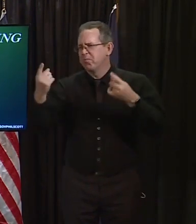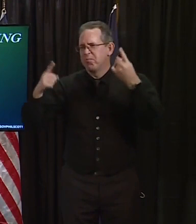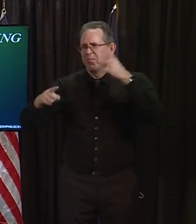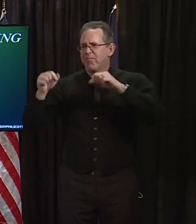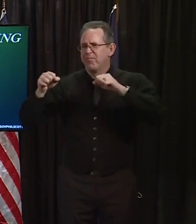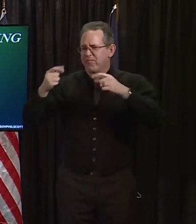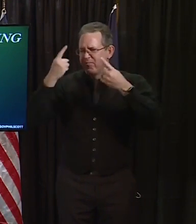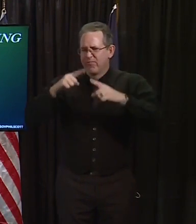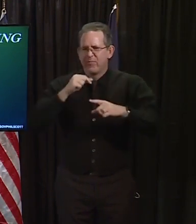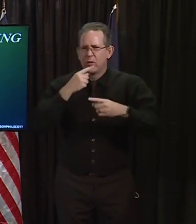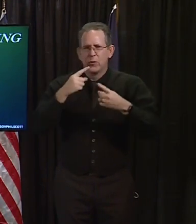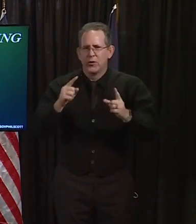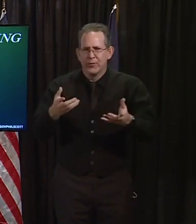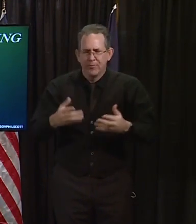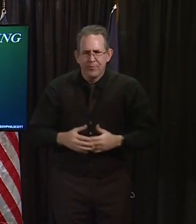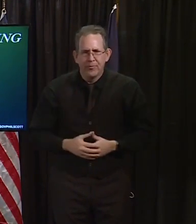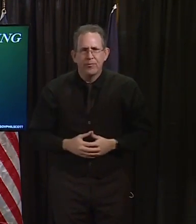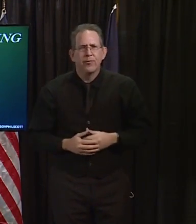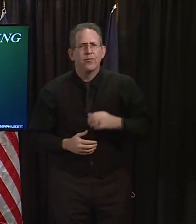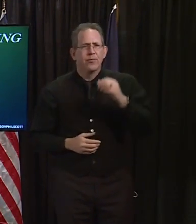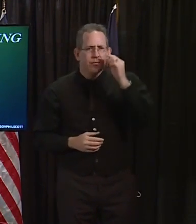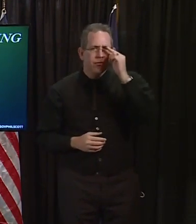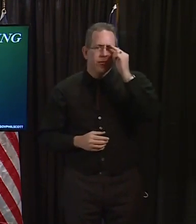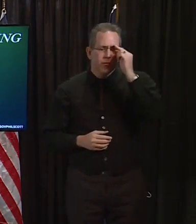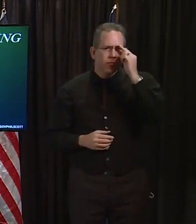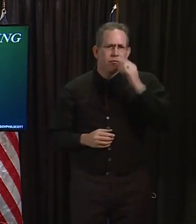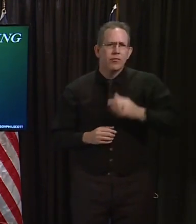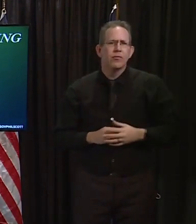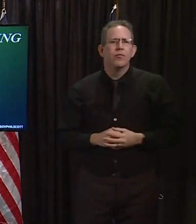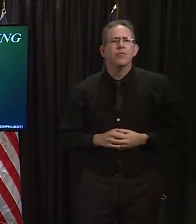I outlined that shift for the first time last week in my regular weekly